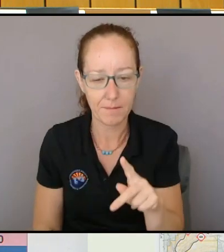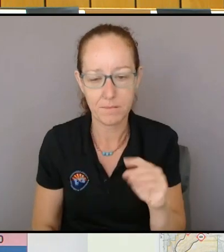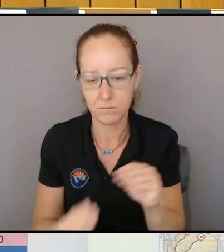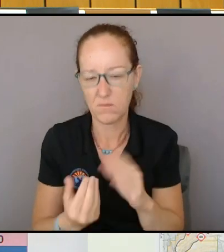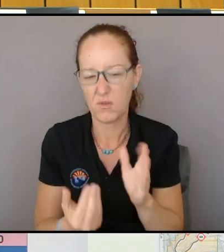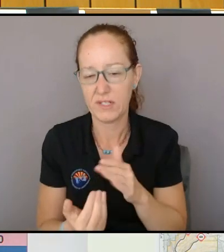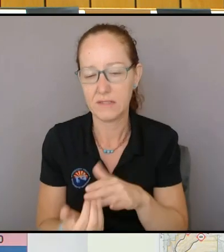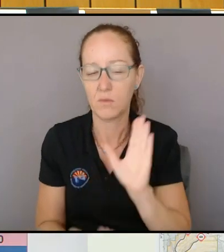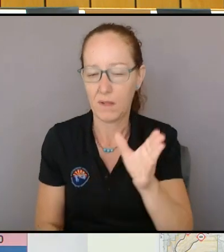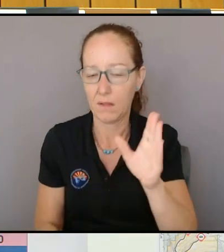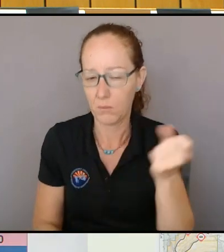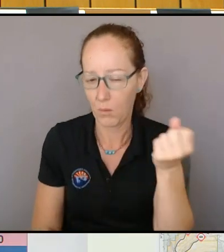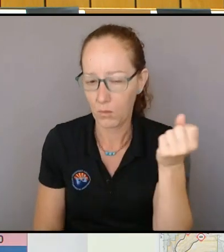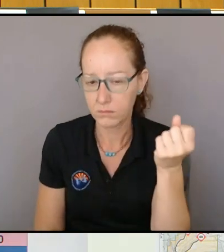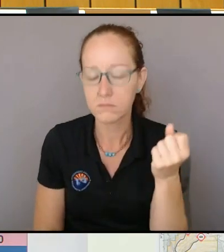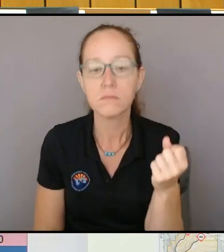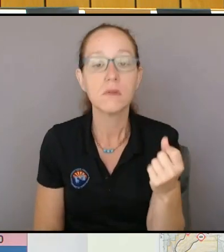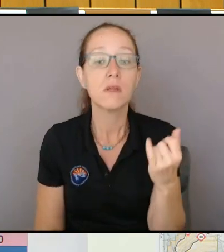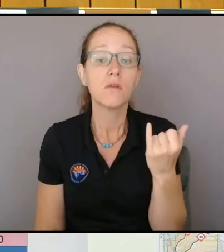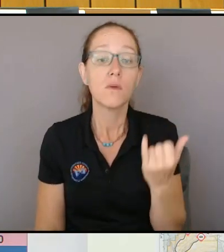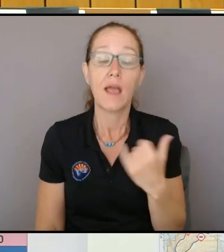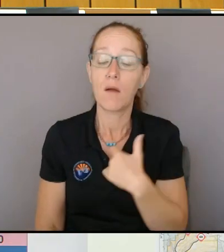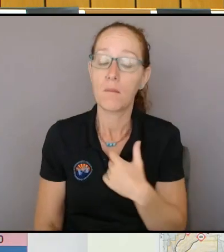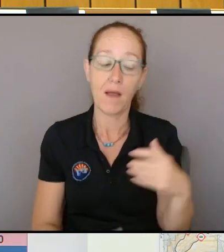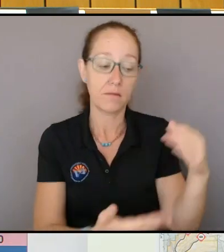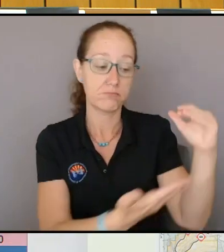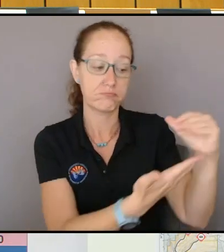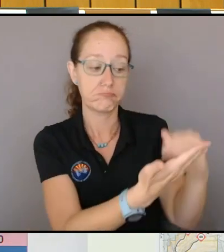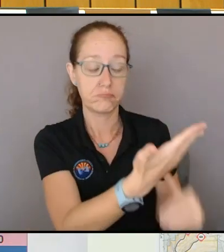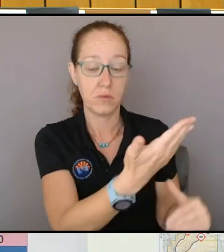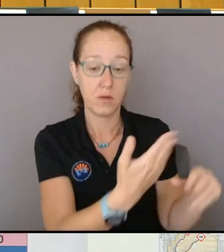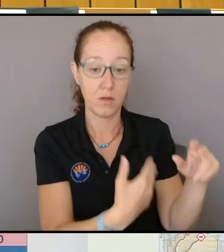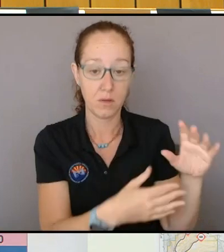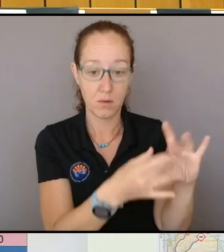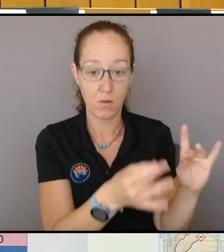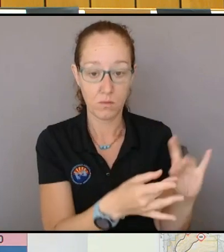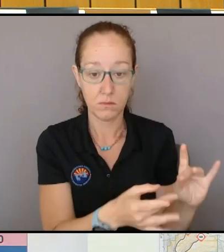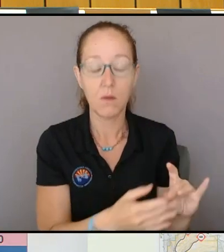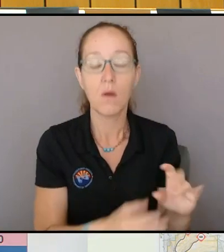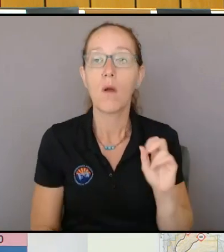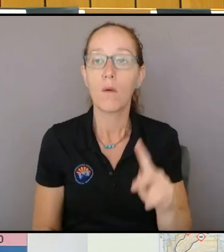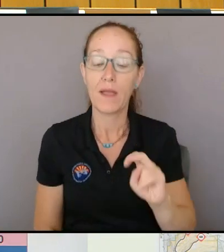looking at my little notes here. So, the north line, we're continuing to coordinate that action-- the north/south line